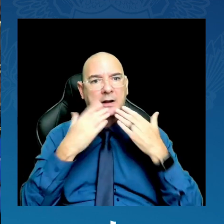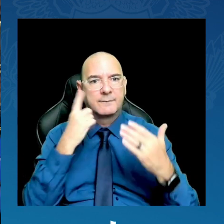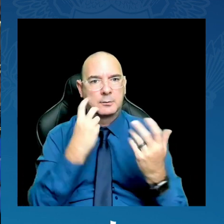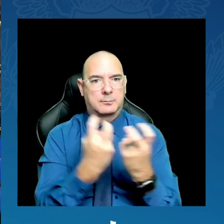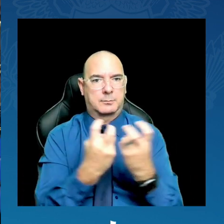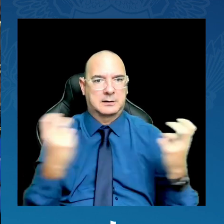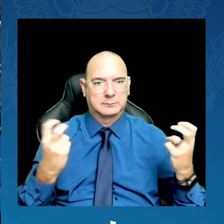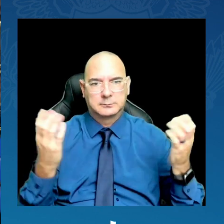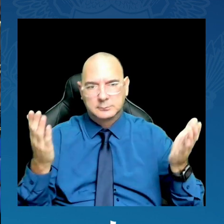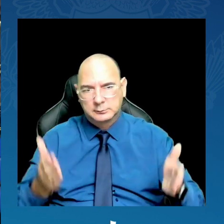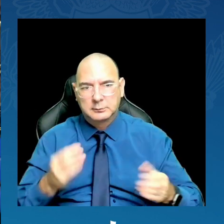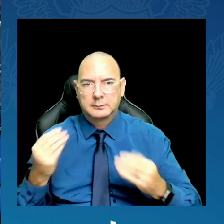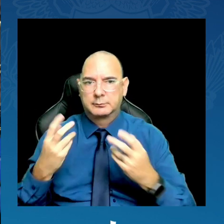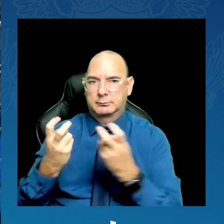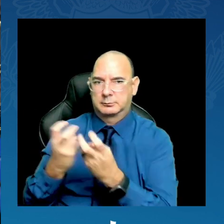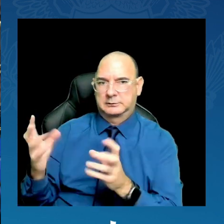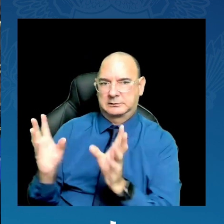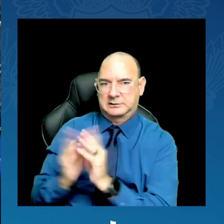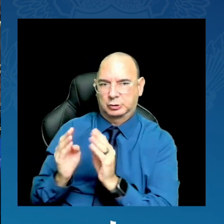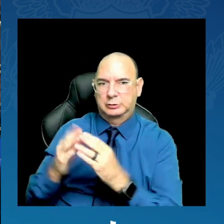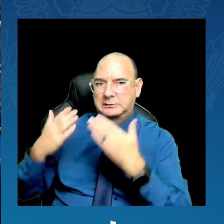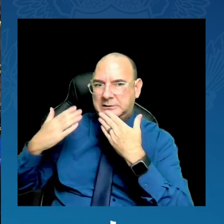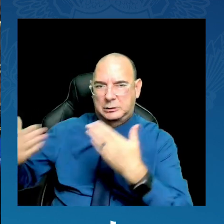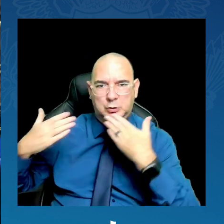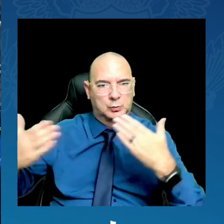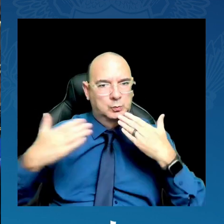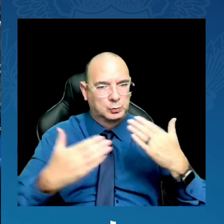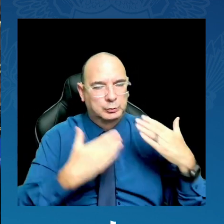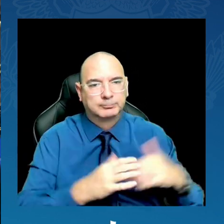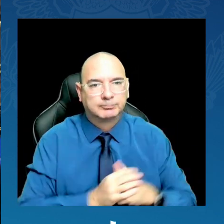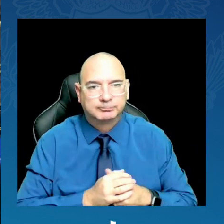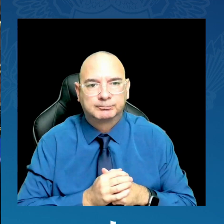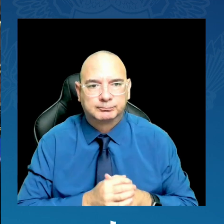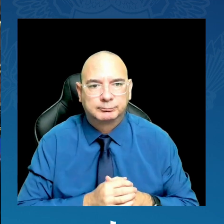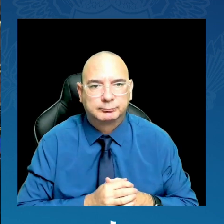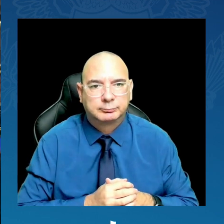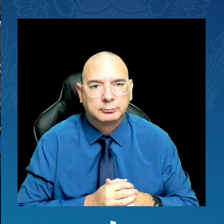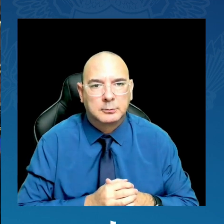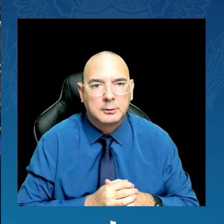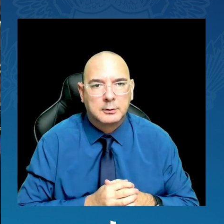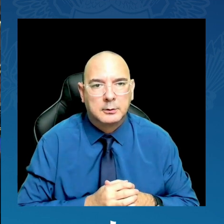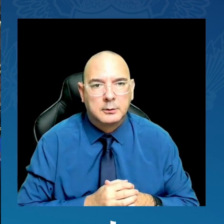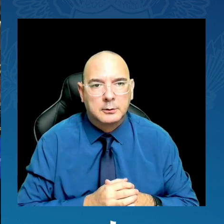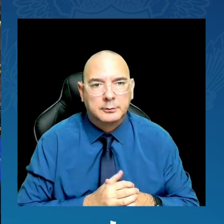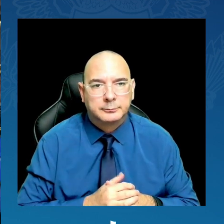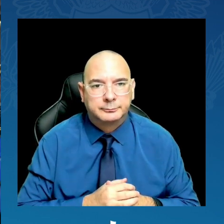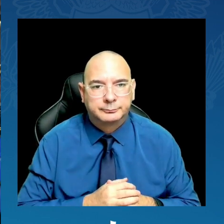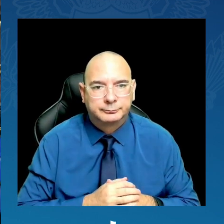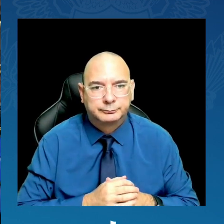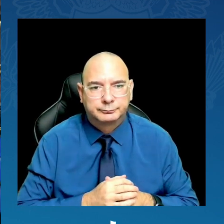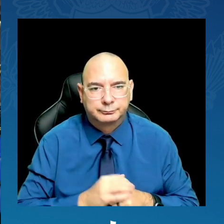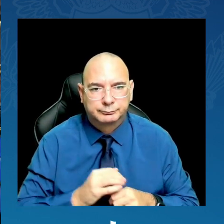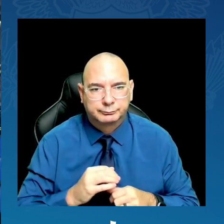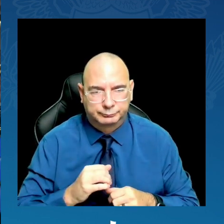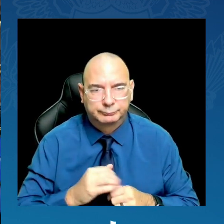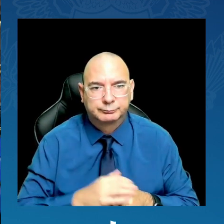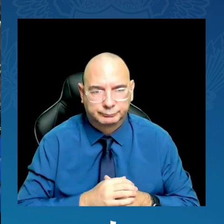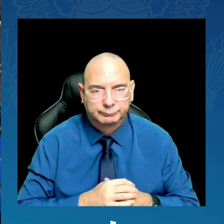Thank you very much.